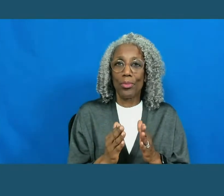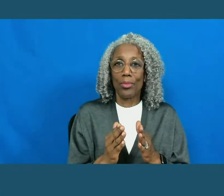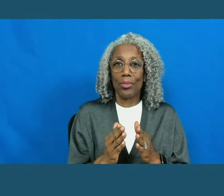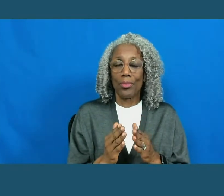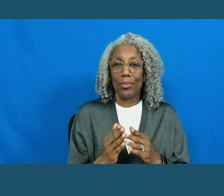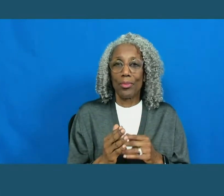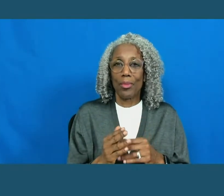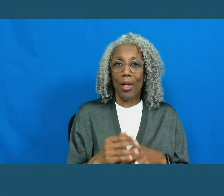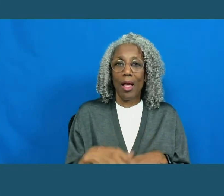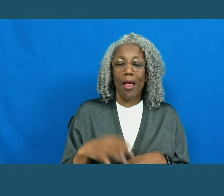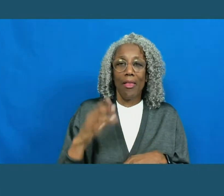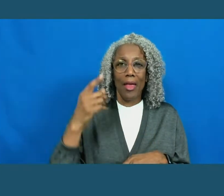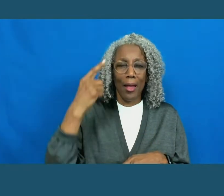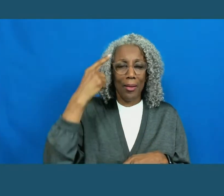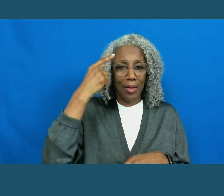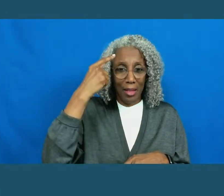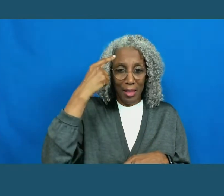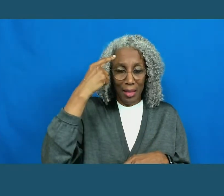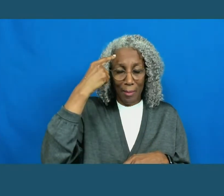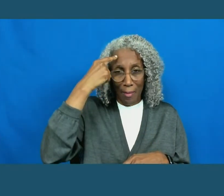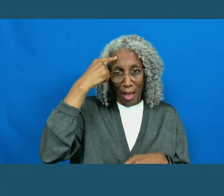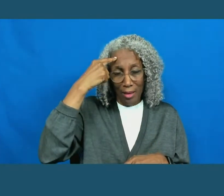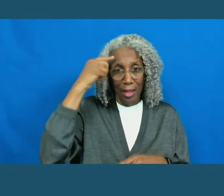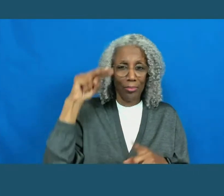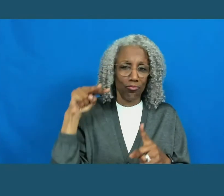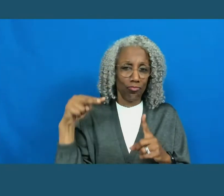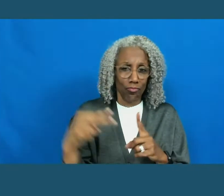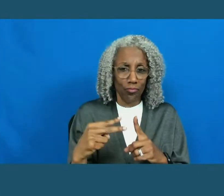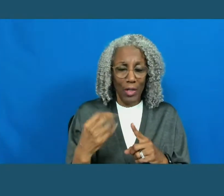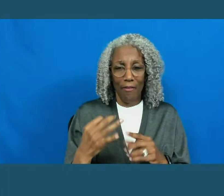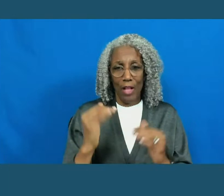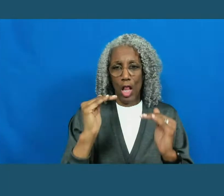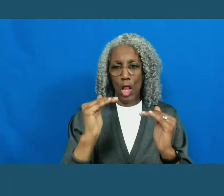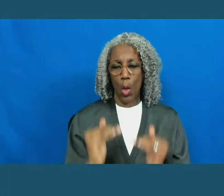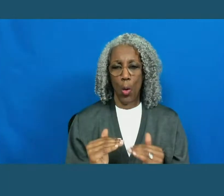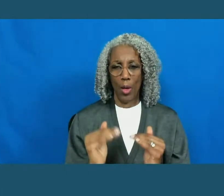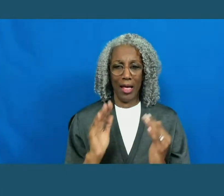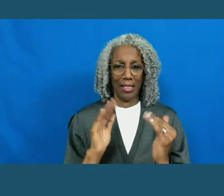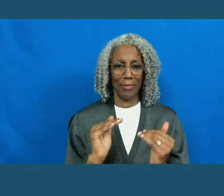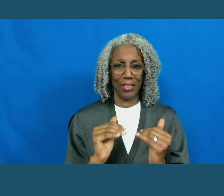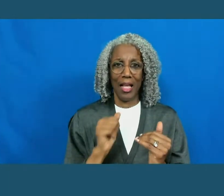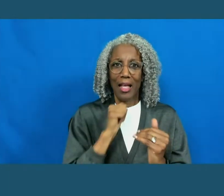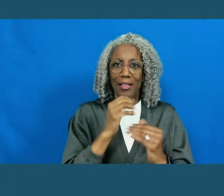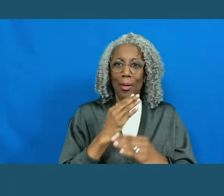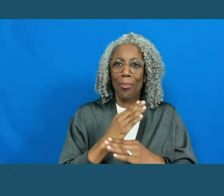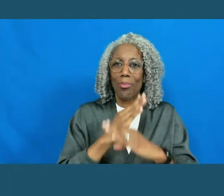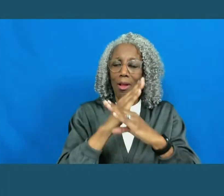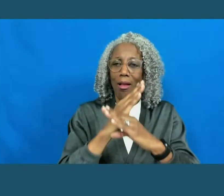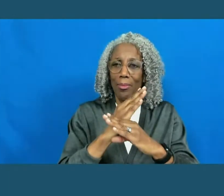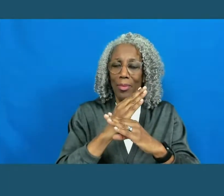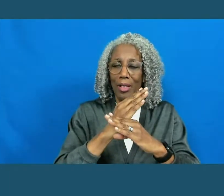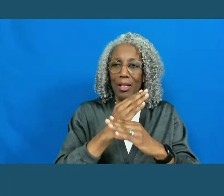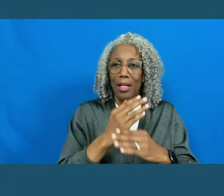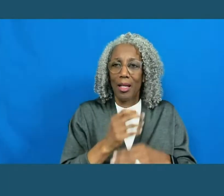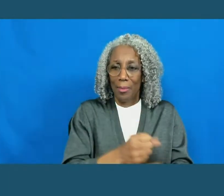what the experiences in the classroom that a mindset of low